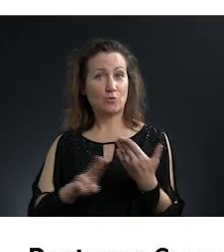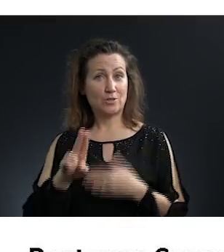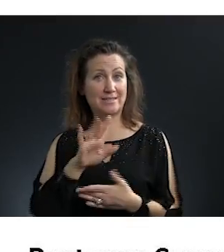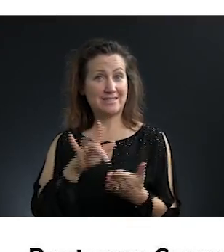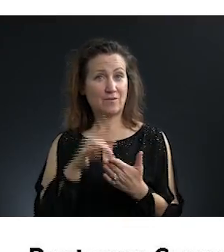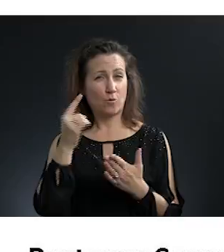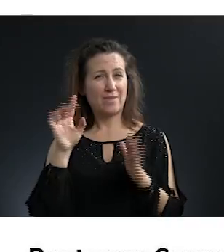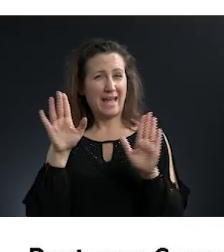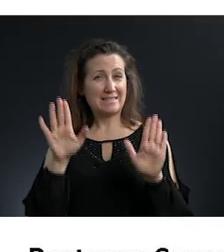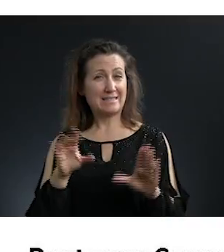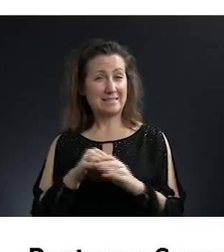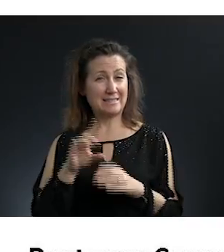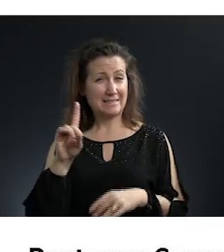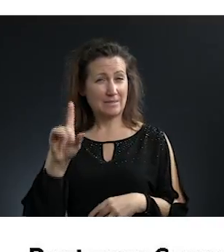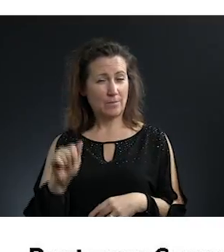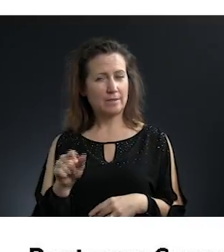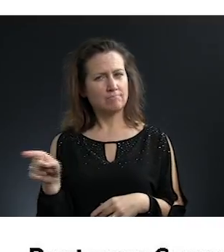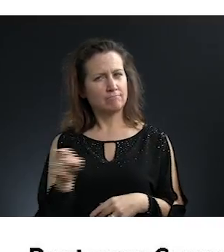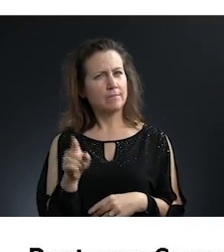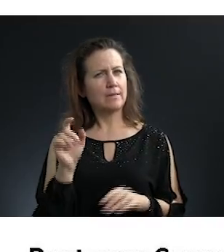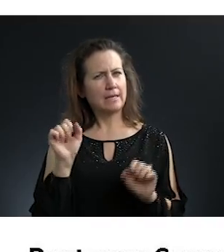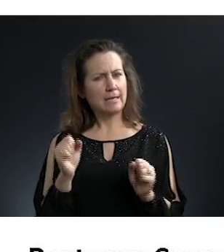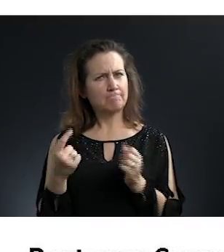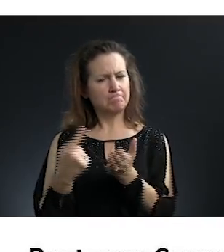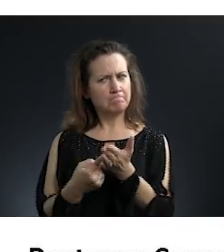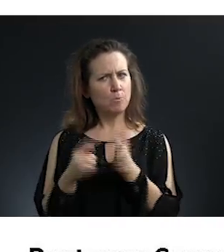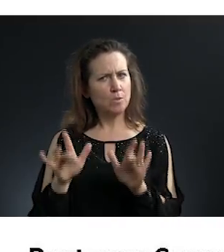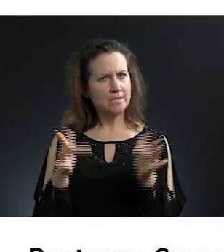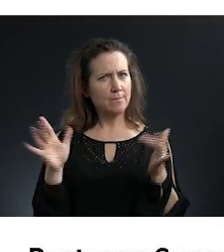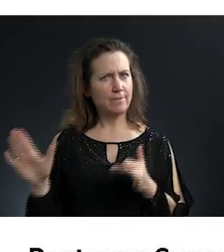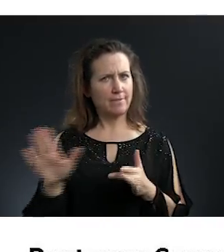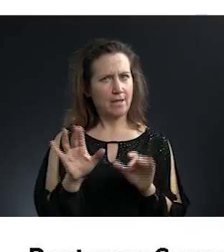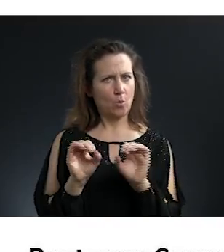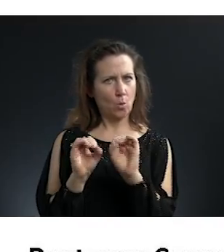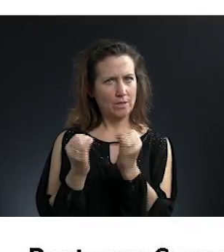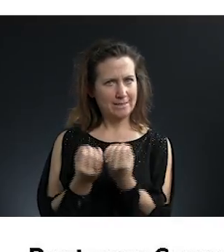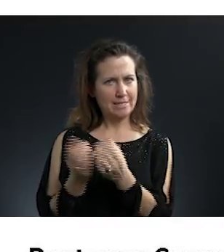To talk about things that are going on in their organizations as they pertain to the DD Act